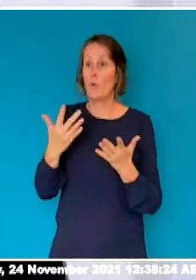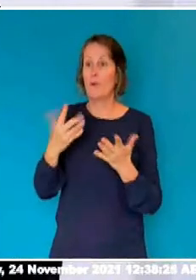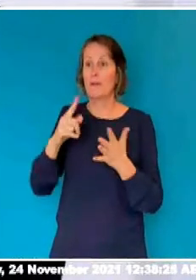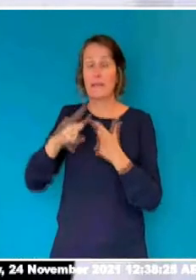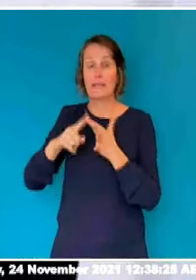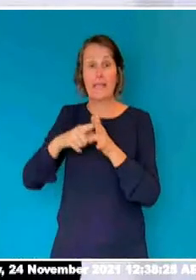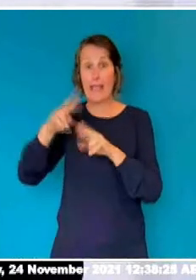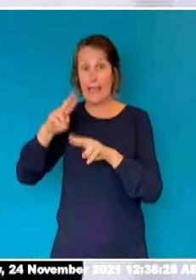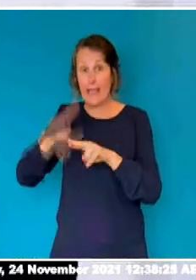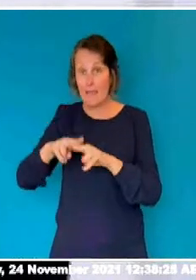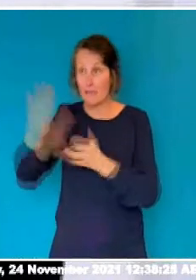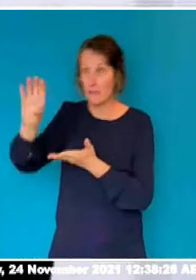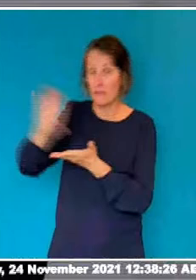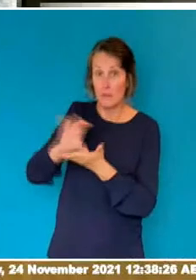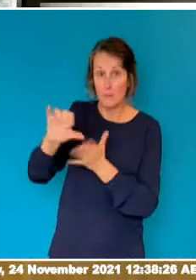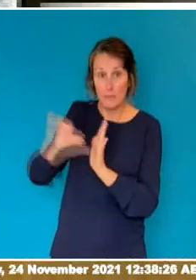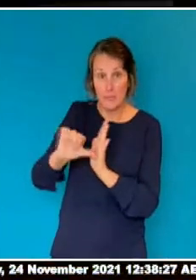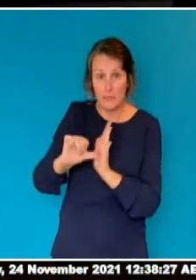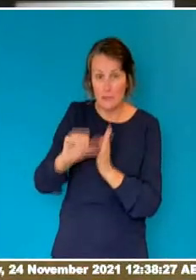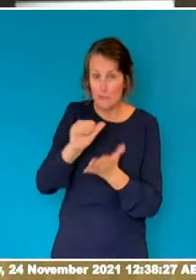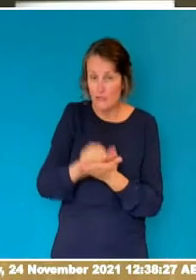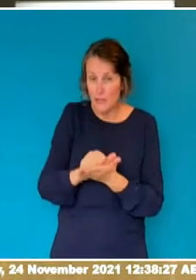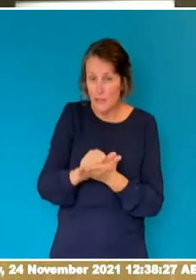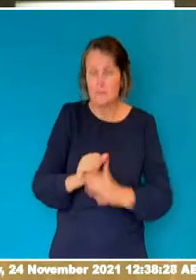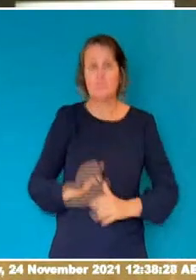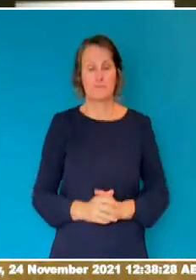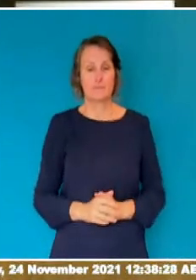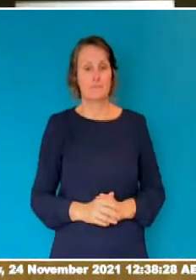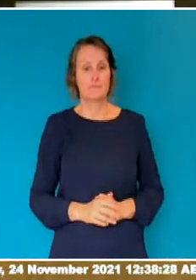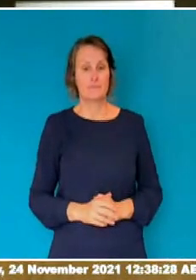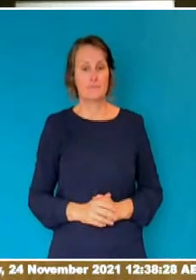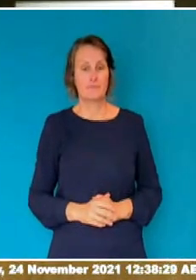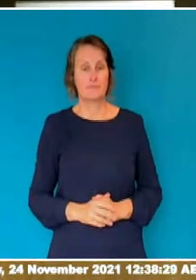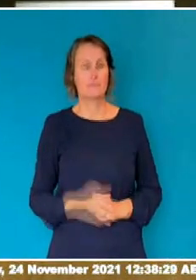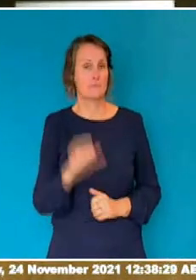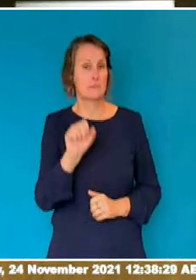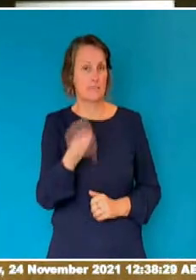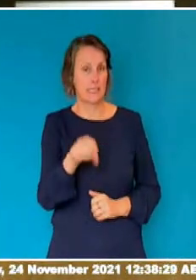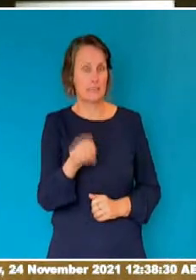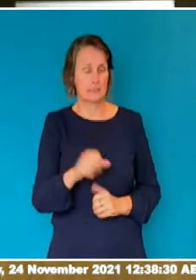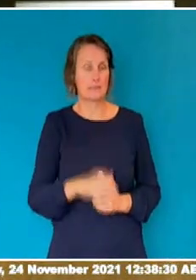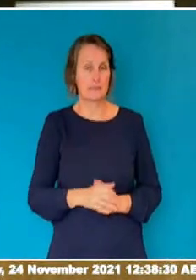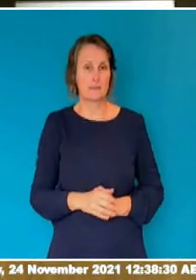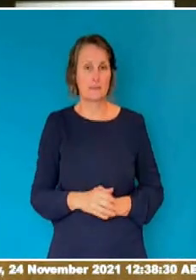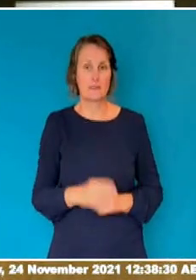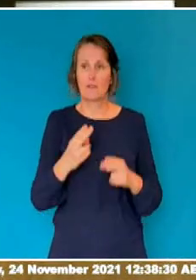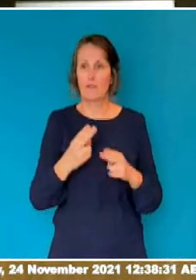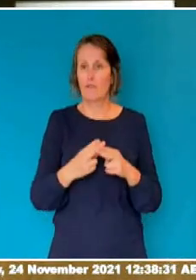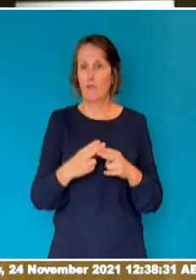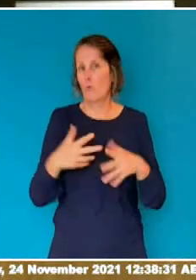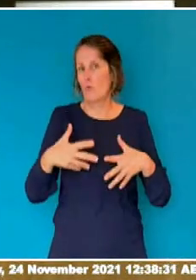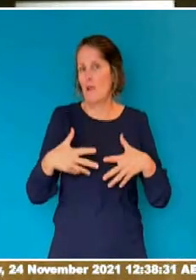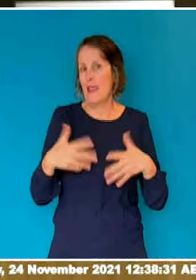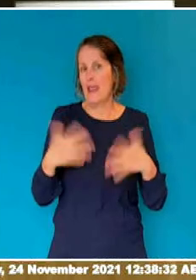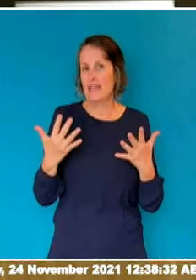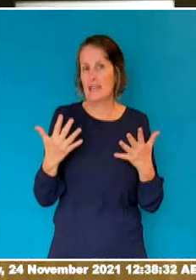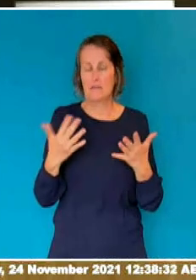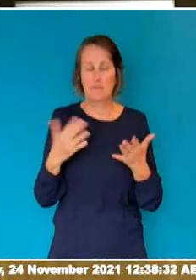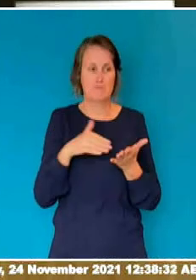Is that correct? MR CHAPMAN: That is correct for any assistance that is generated out